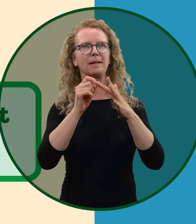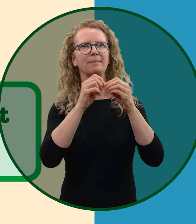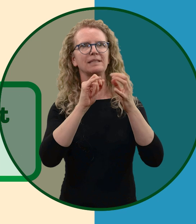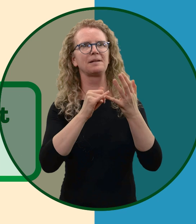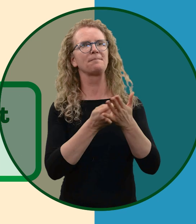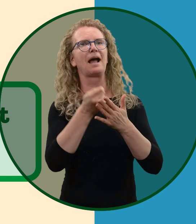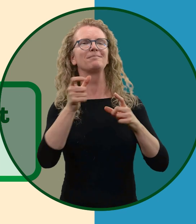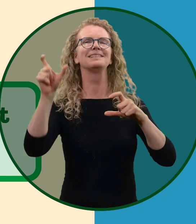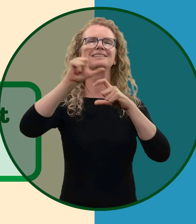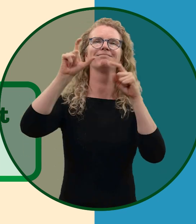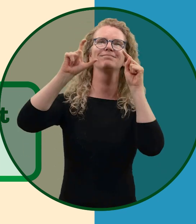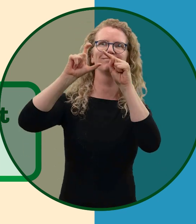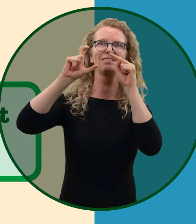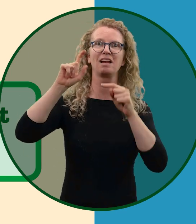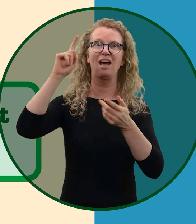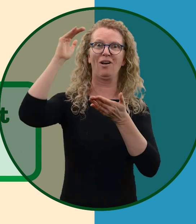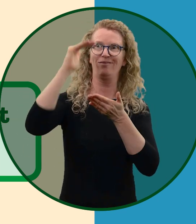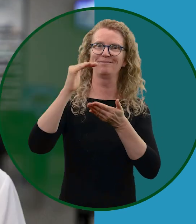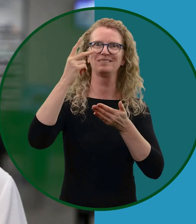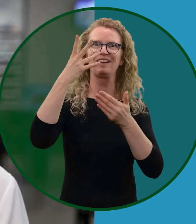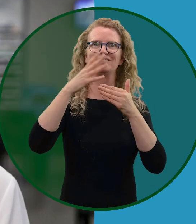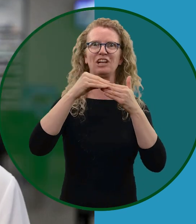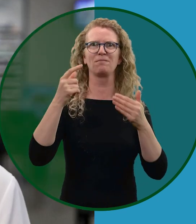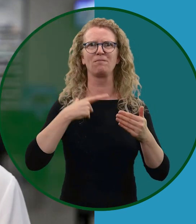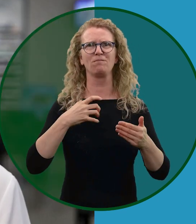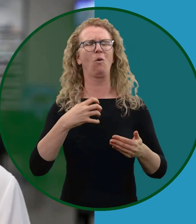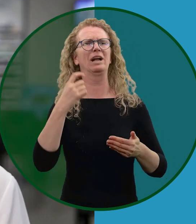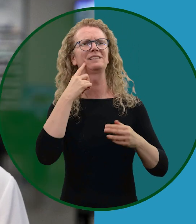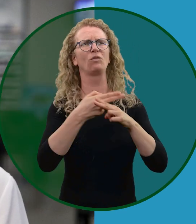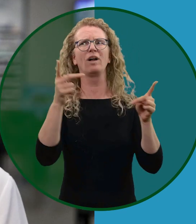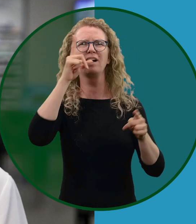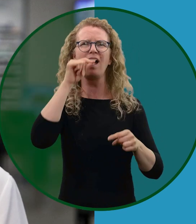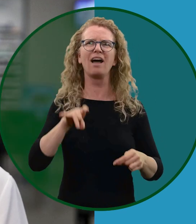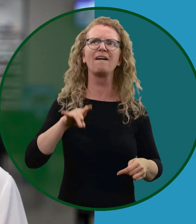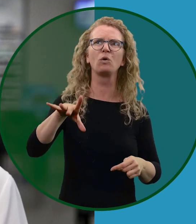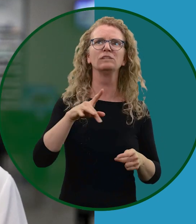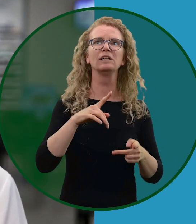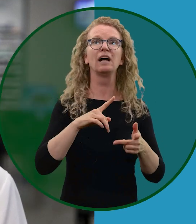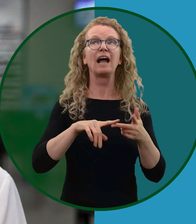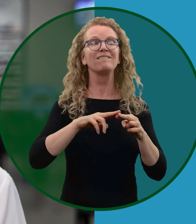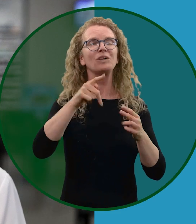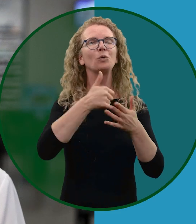The PBS patient co-payment has been lowered to $25 to make medications more affordable.